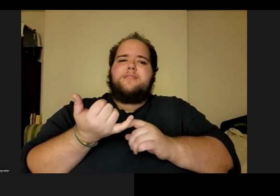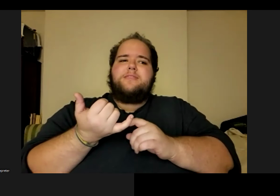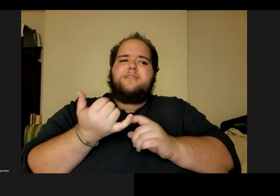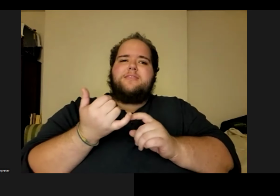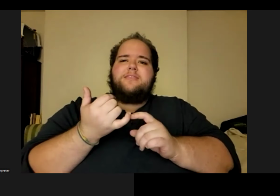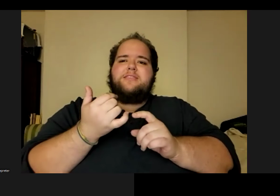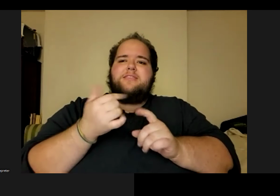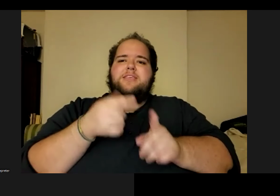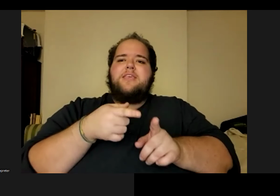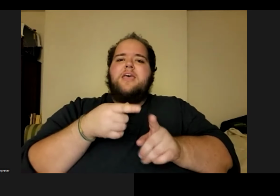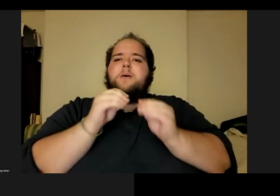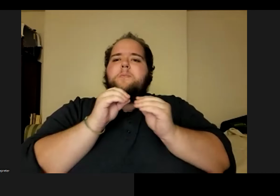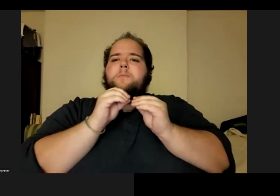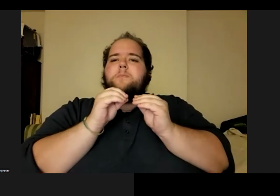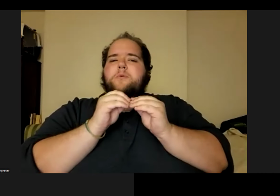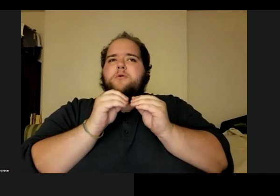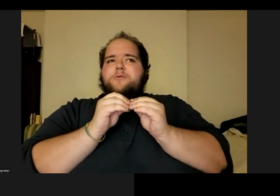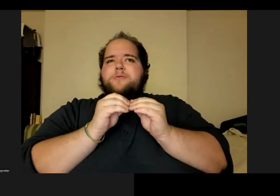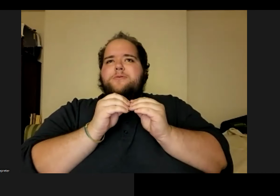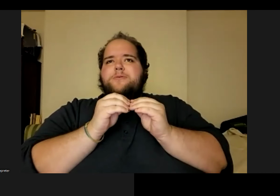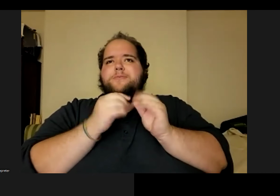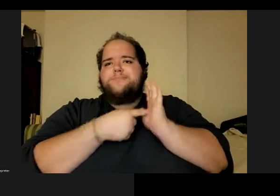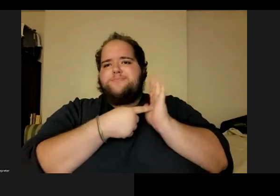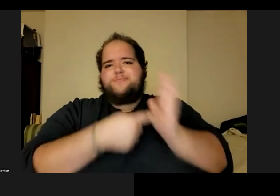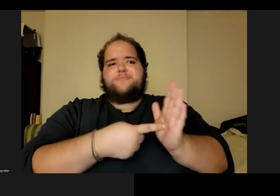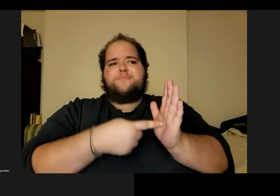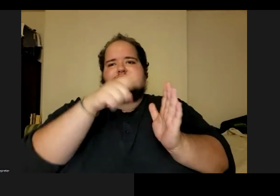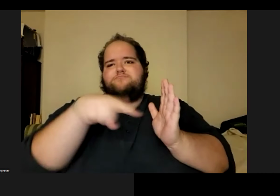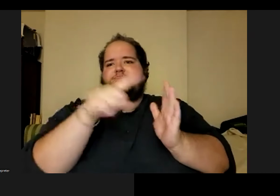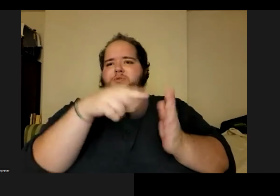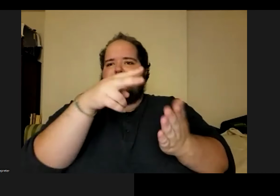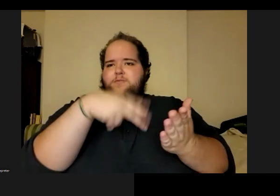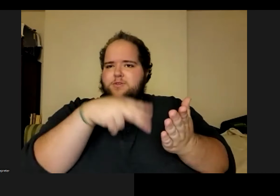it gives us space for your audience to kind of gain insight so